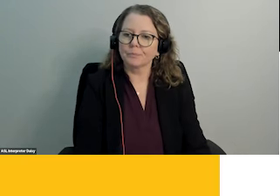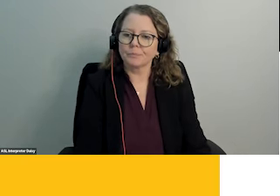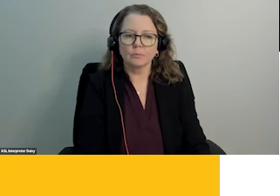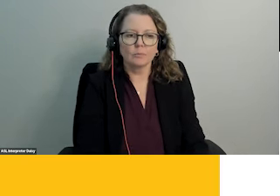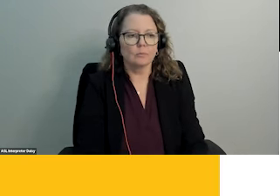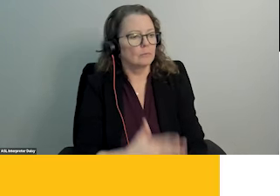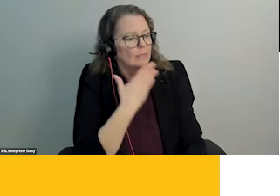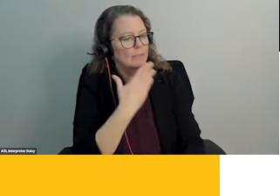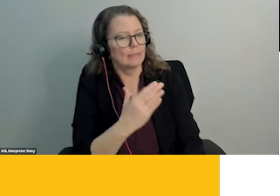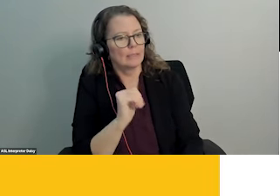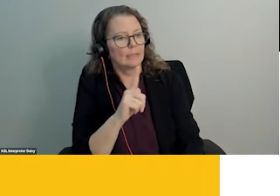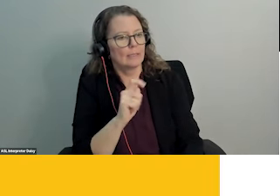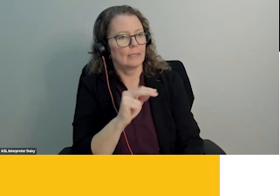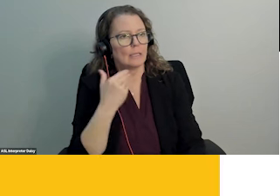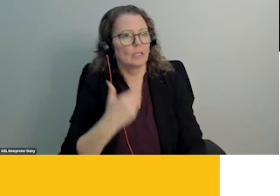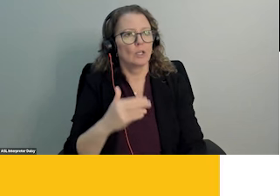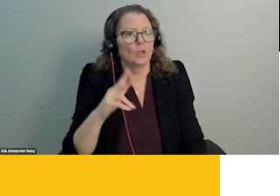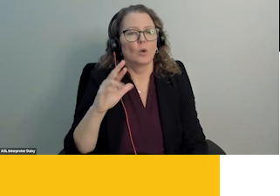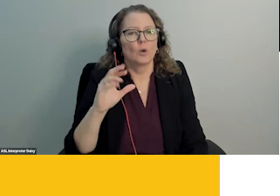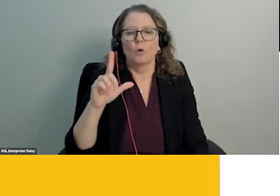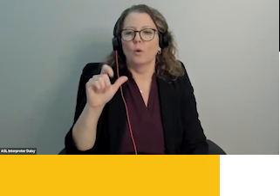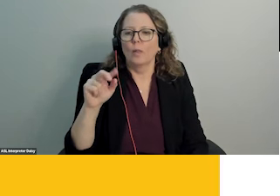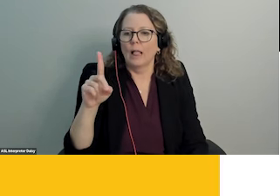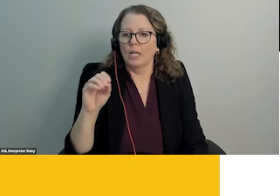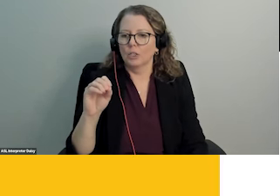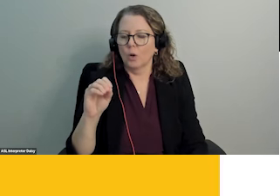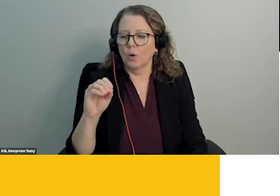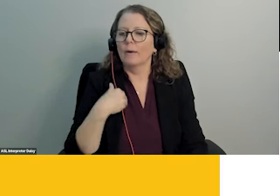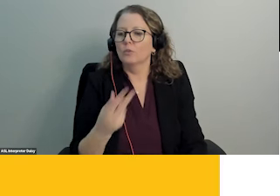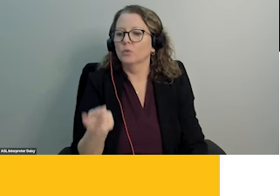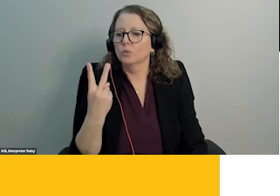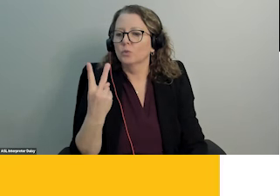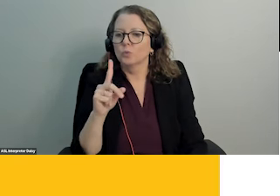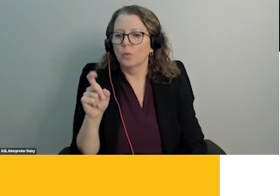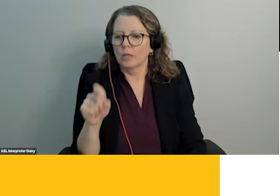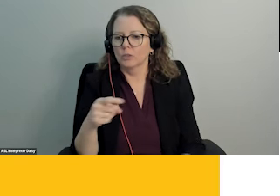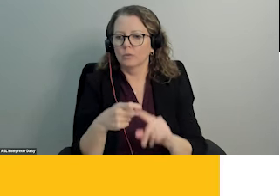Thanks, Alan. This is Rolando speaking. We have two questions from the audience.